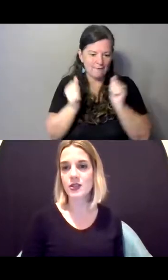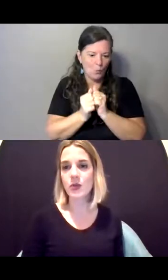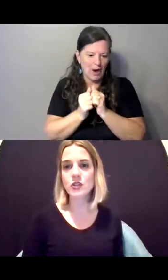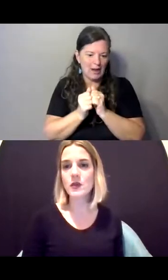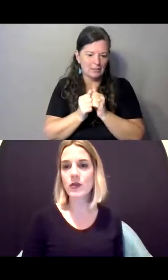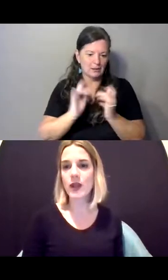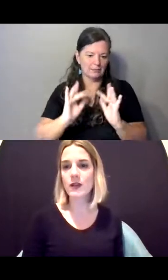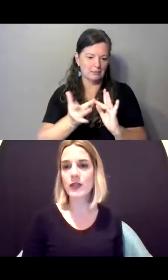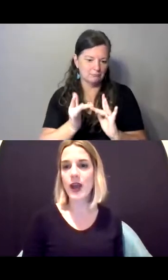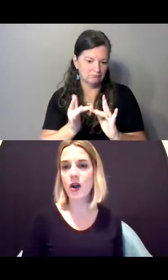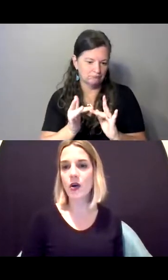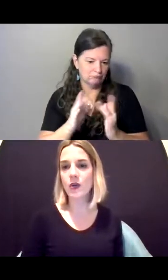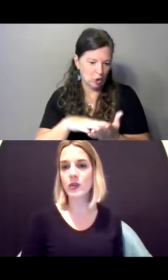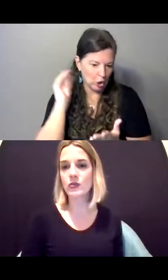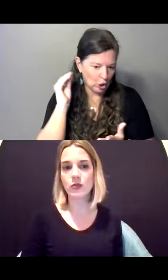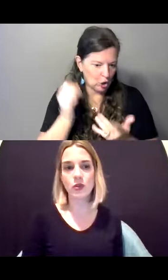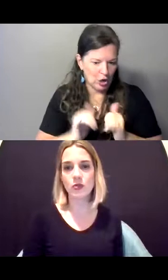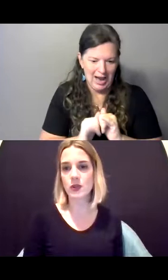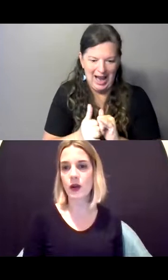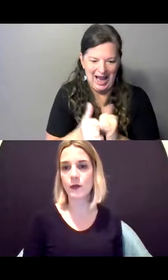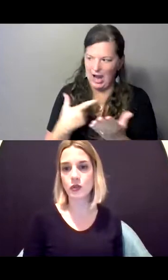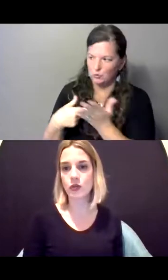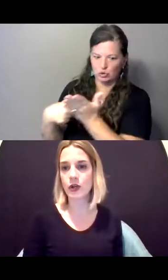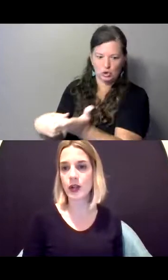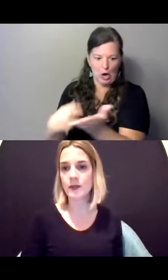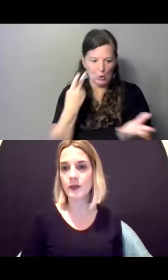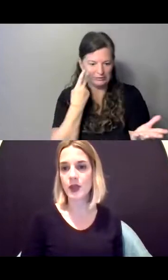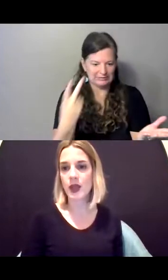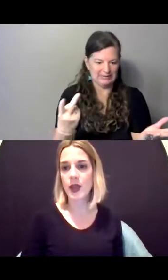So, just be creative with how you use virtual learning and